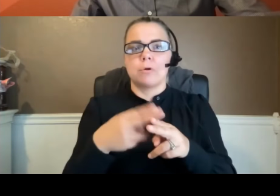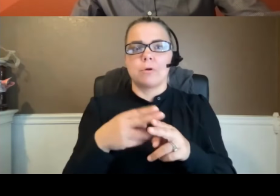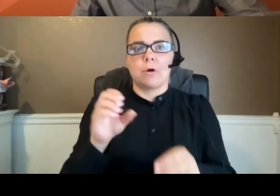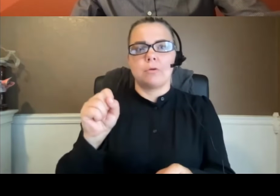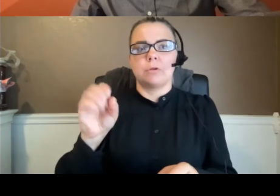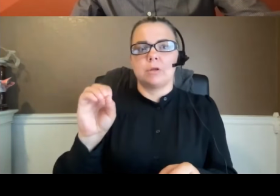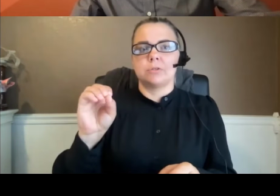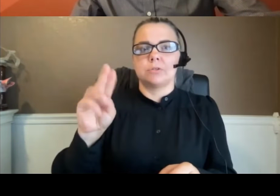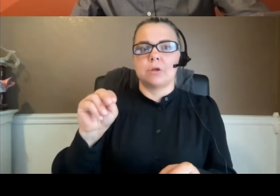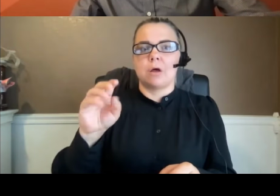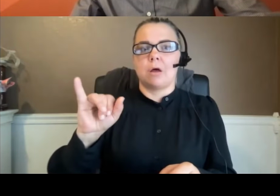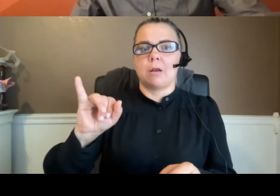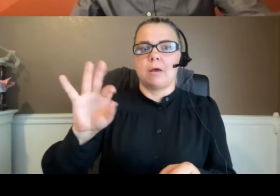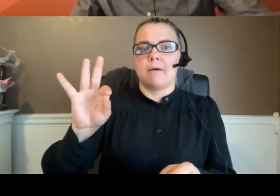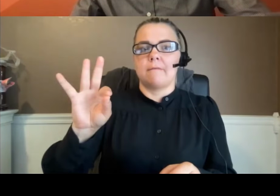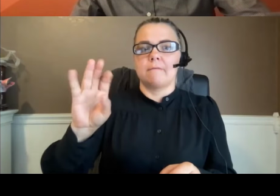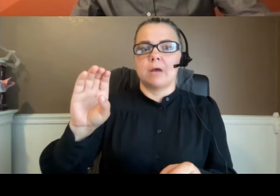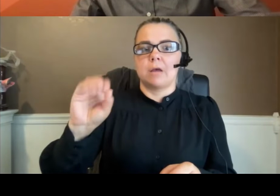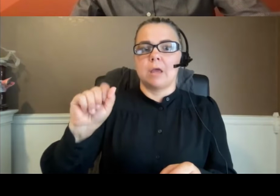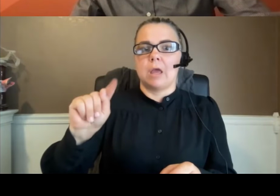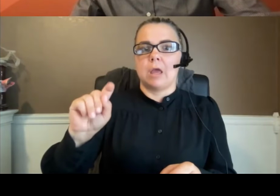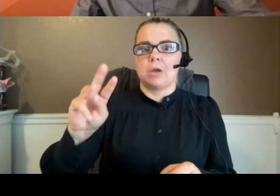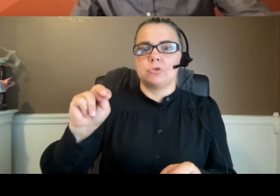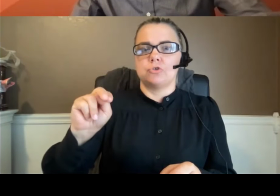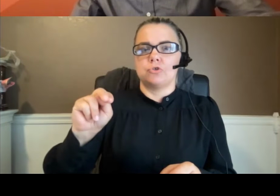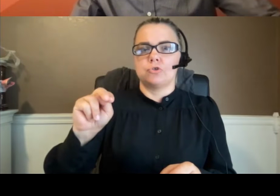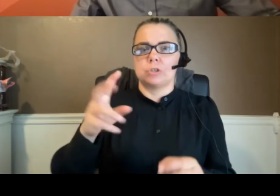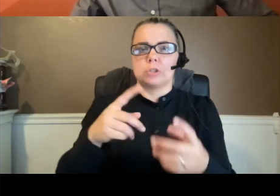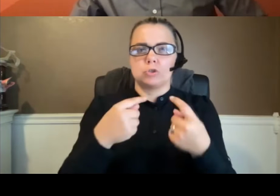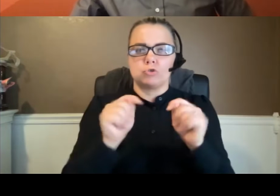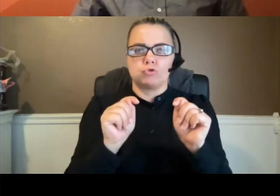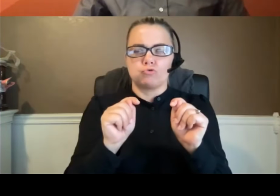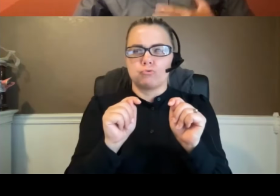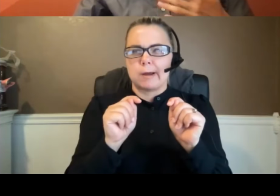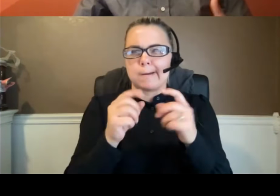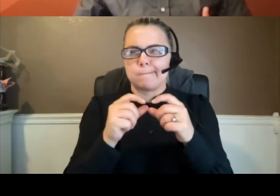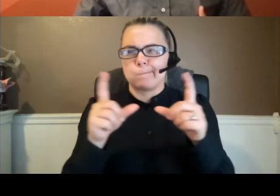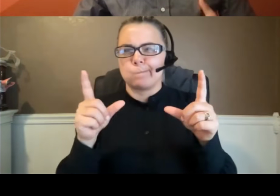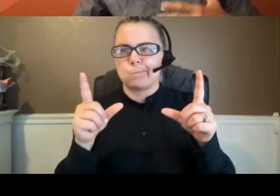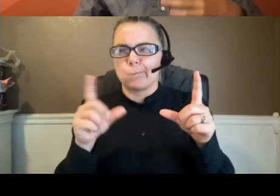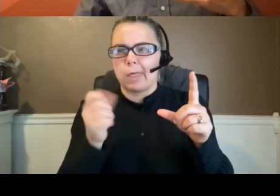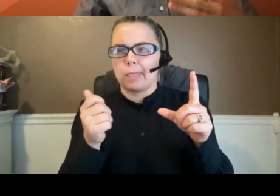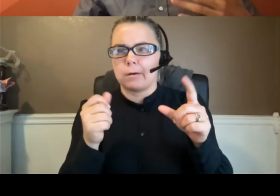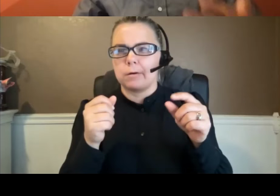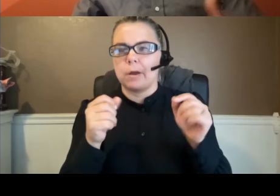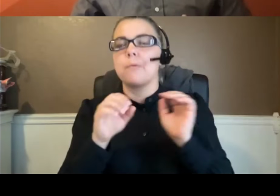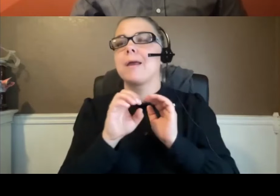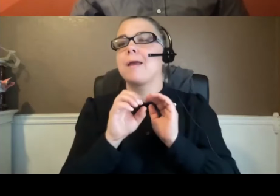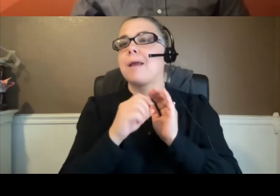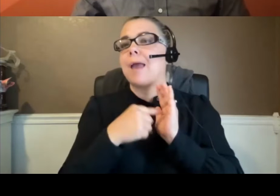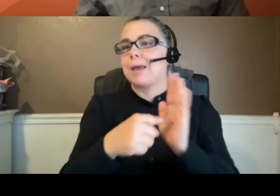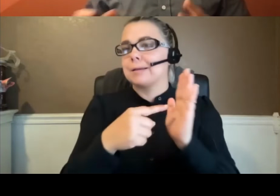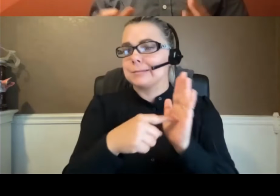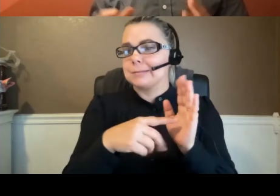to see if this... does that open it up. Okay. So here's an example of something called sonification.